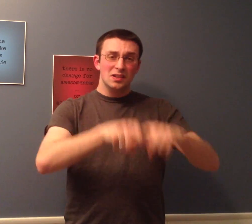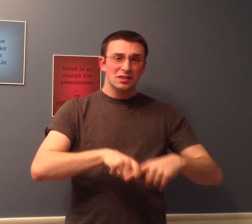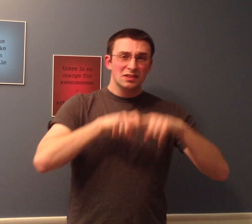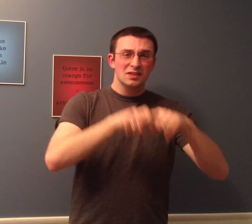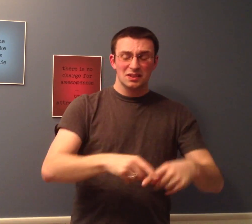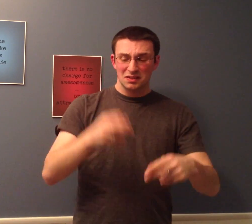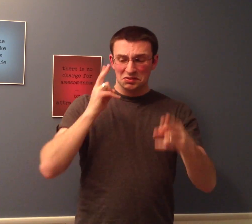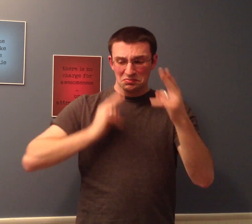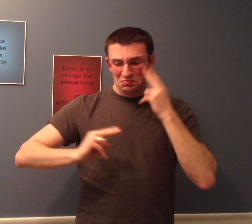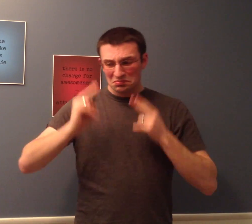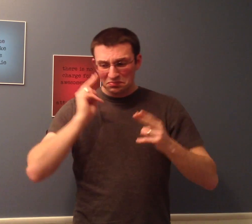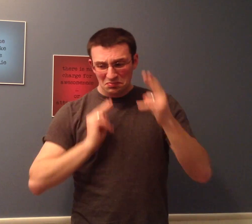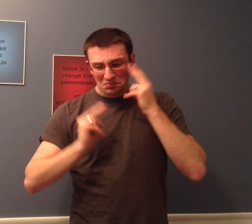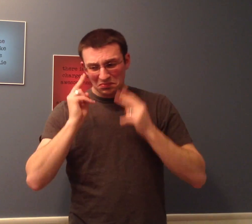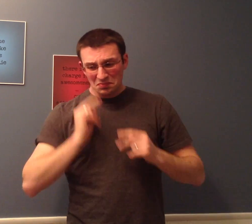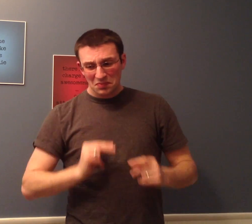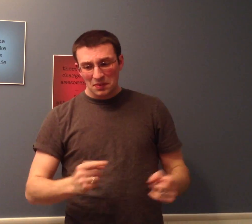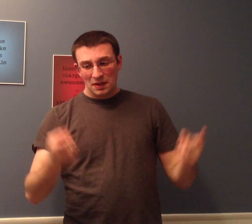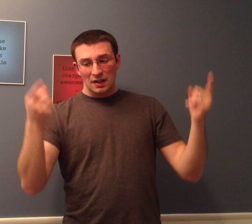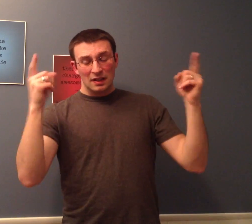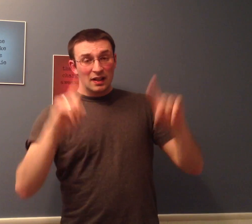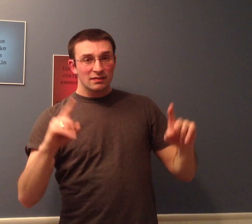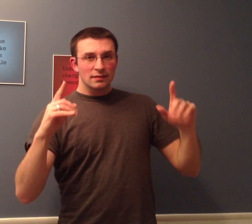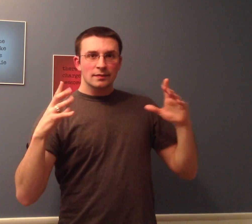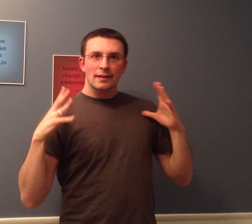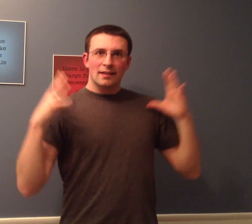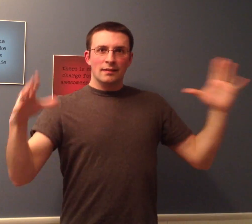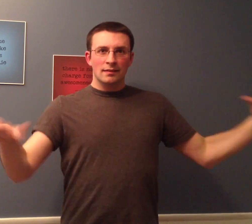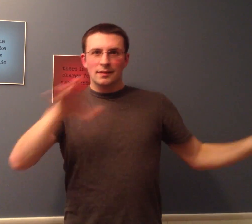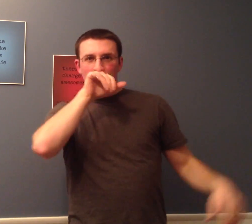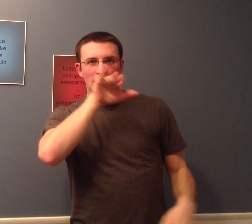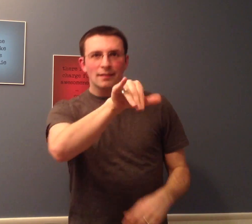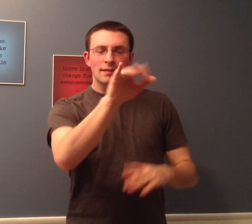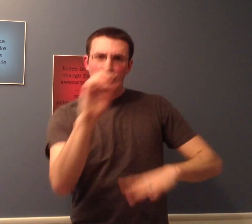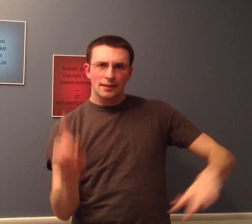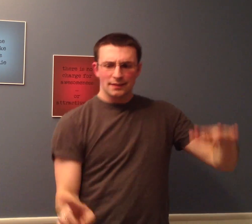down and shried. And she was kitten there shrien, when all at once there appeared before